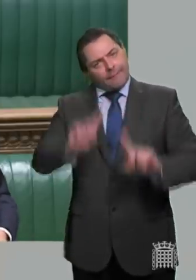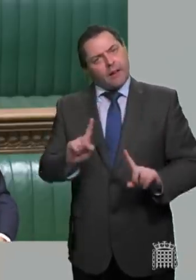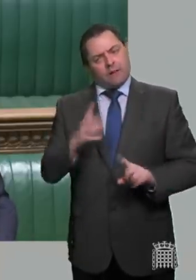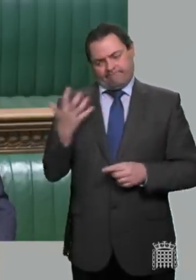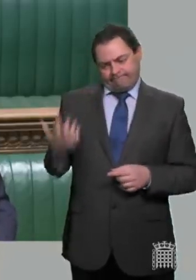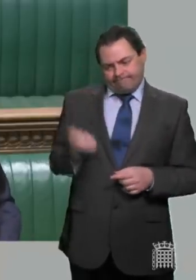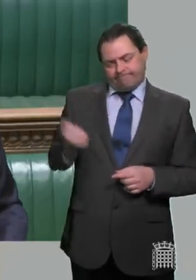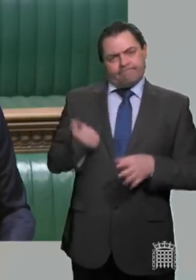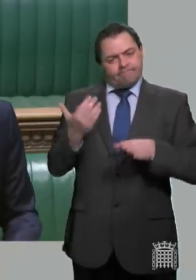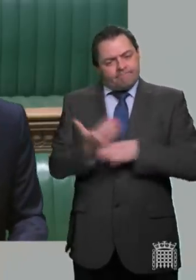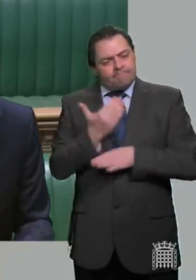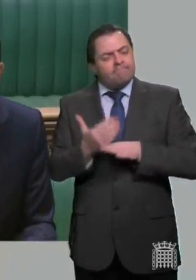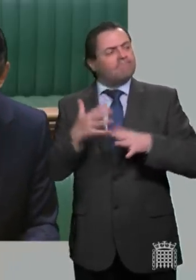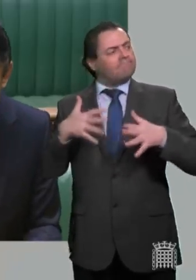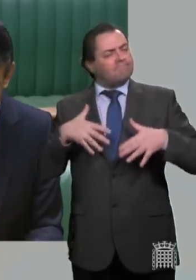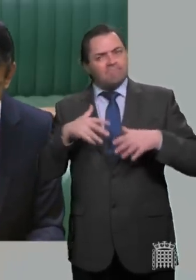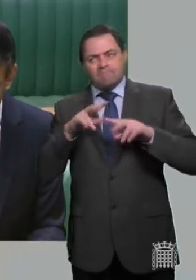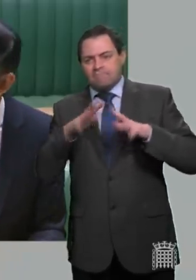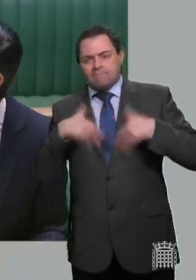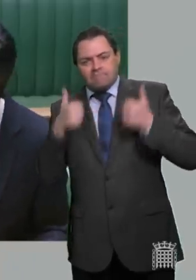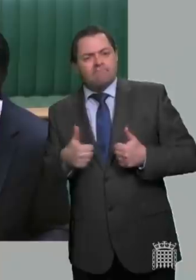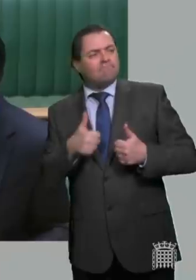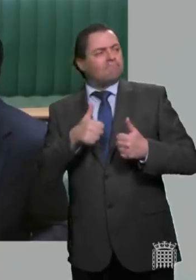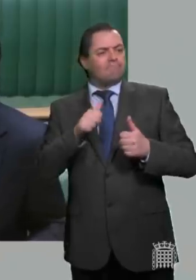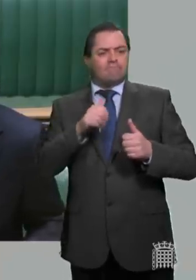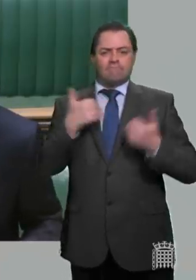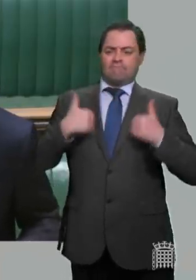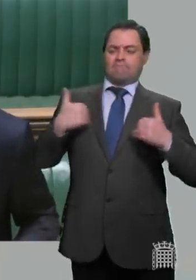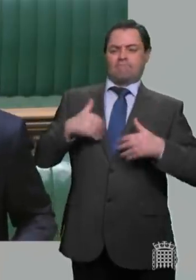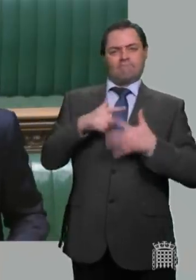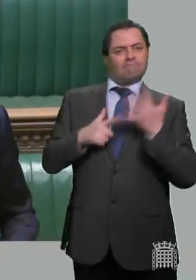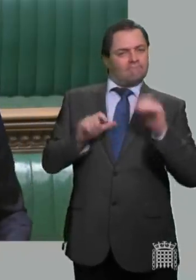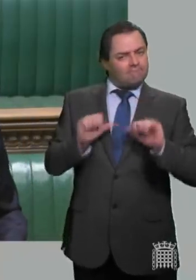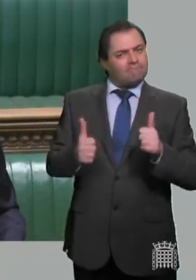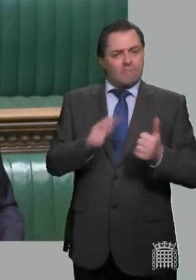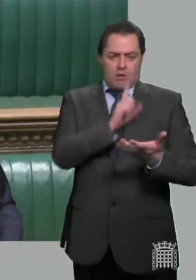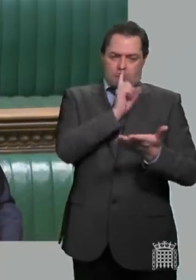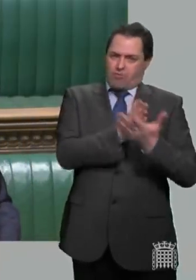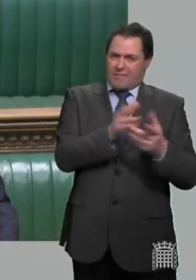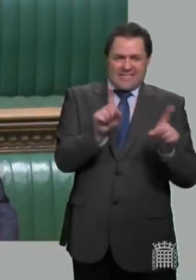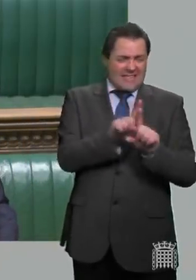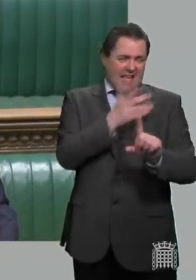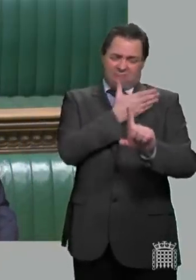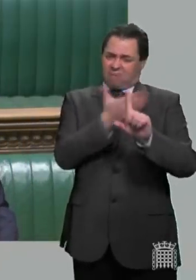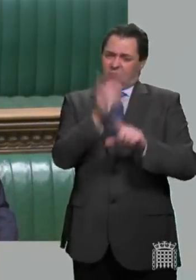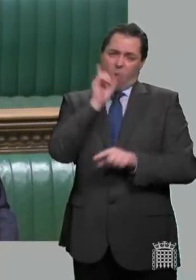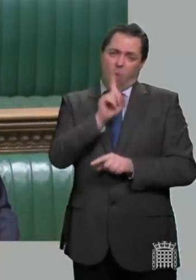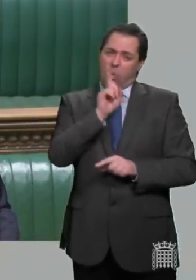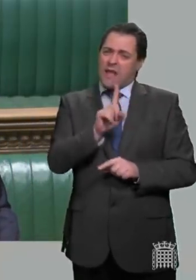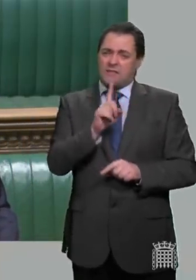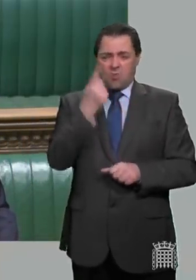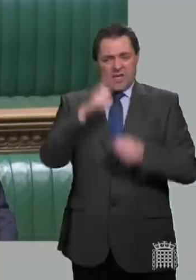promises that underpin that plan remain unchanged from those we pledged ourselves to 12 long months